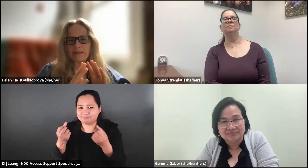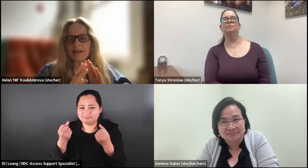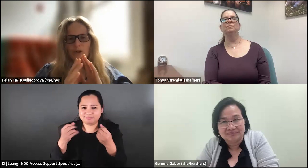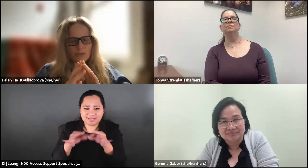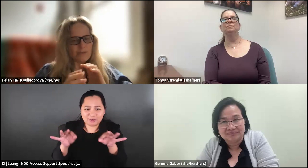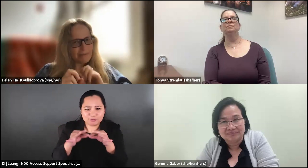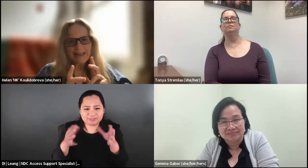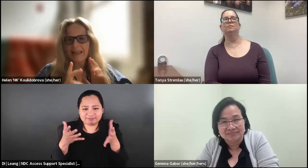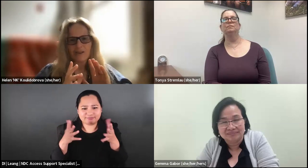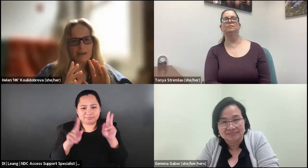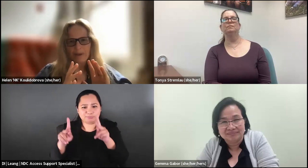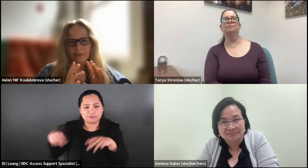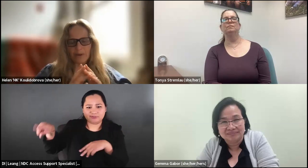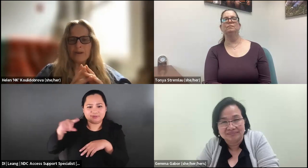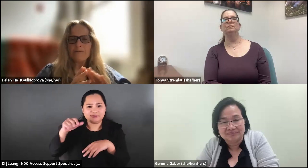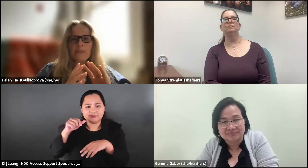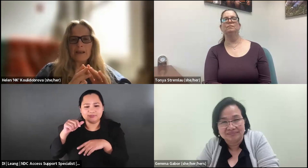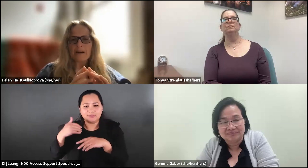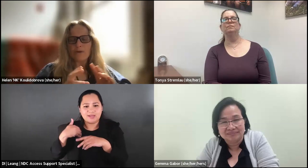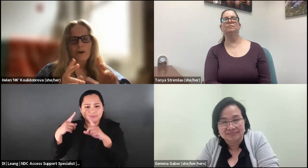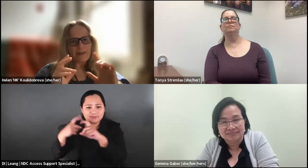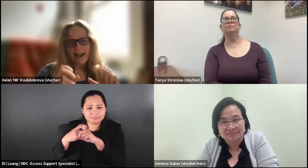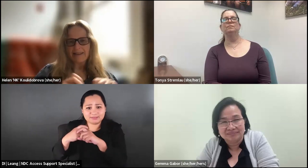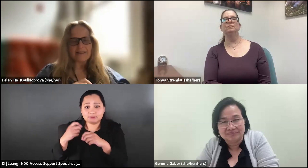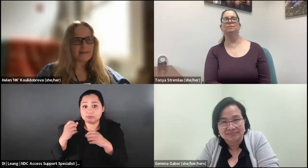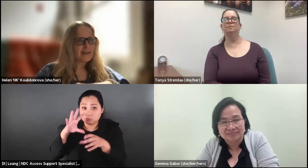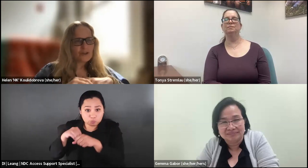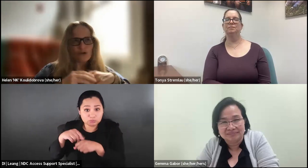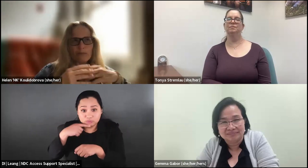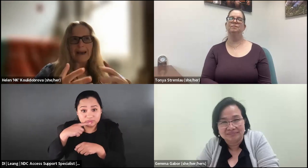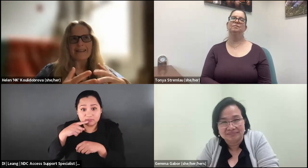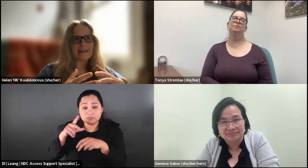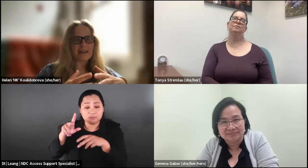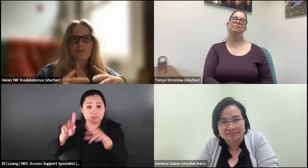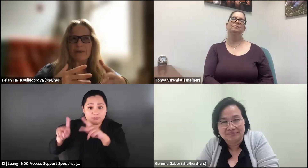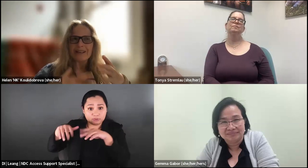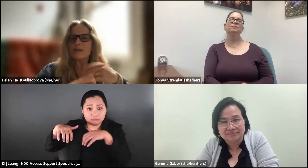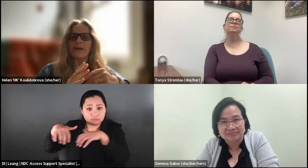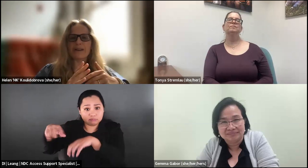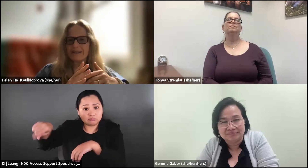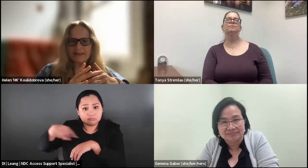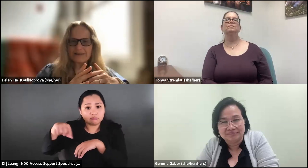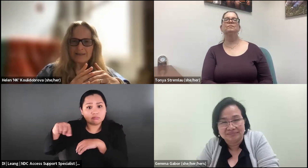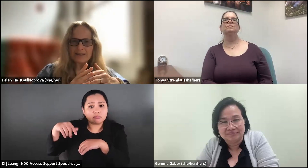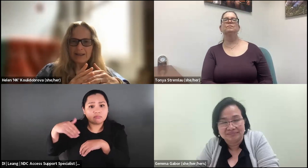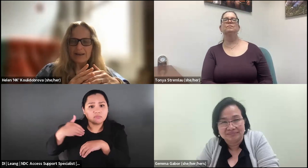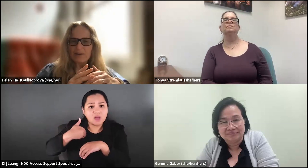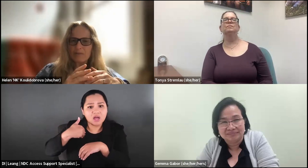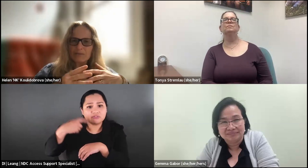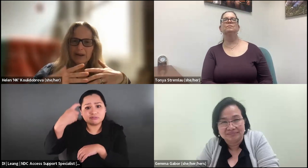That includes many hearing people who have had traumatic experiences